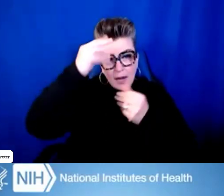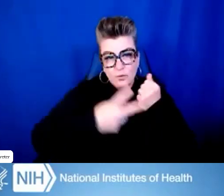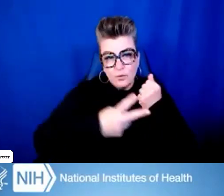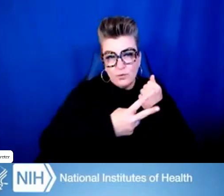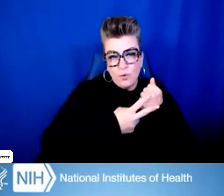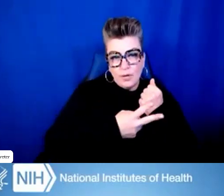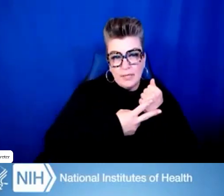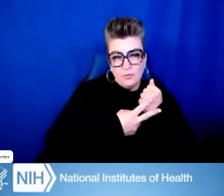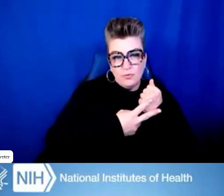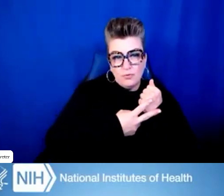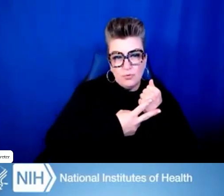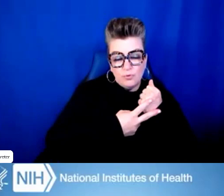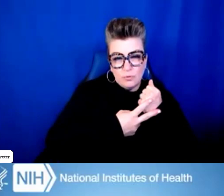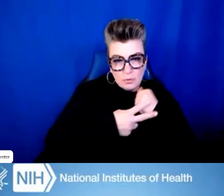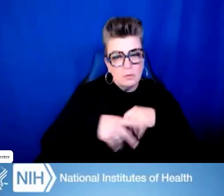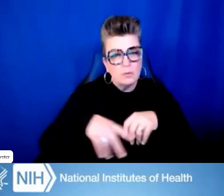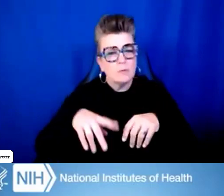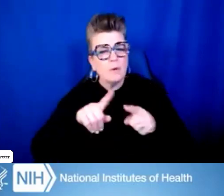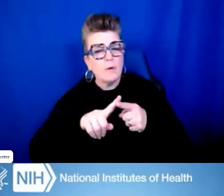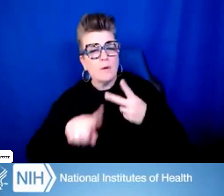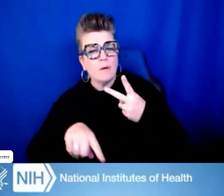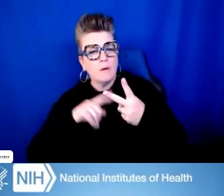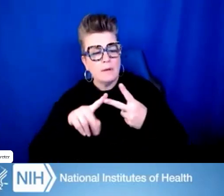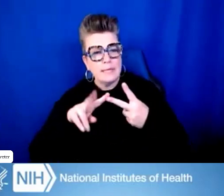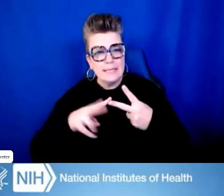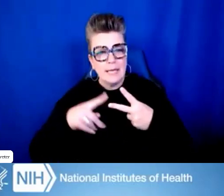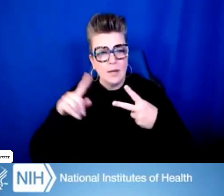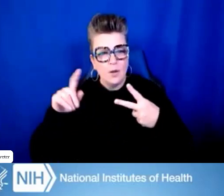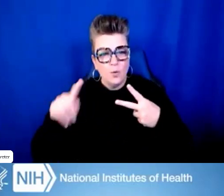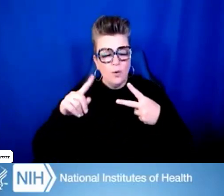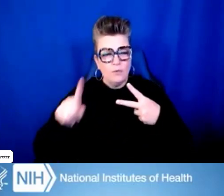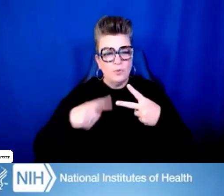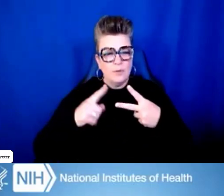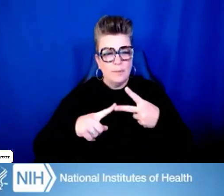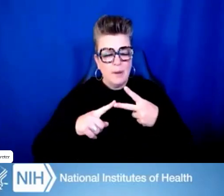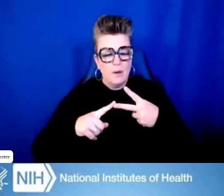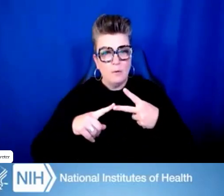There is also a question about whether NIH will be developing